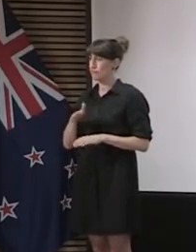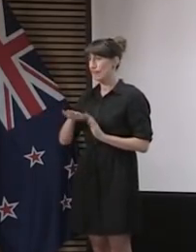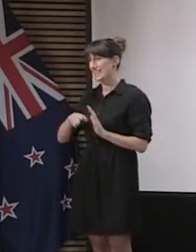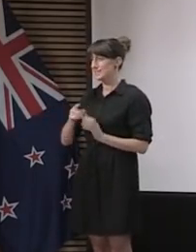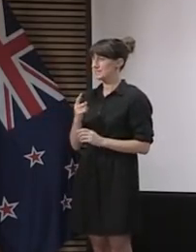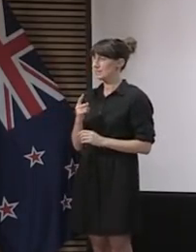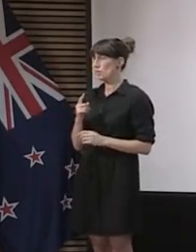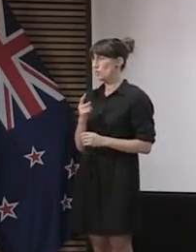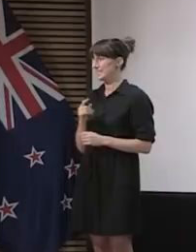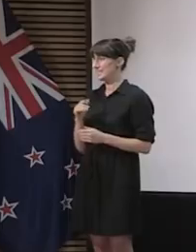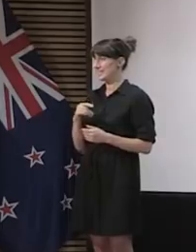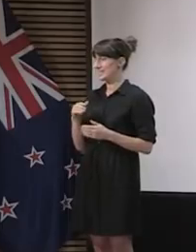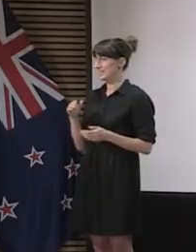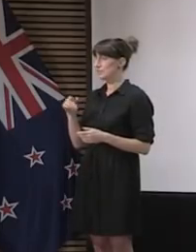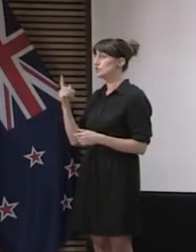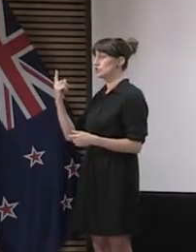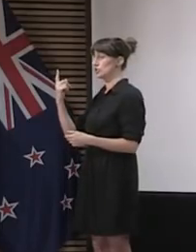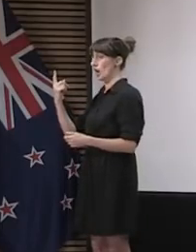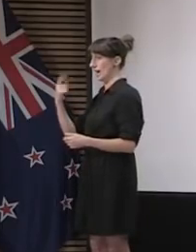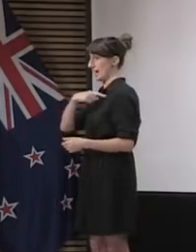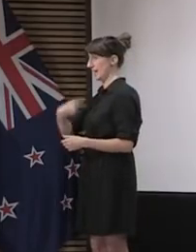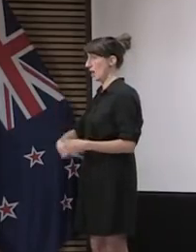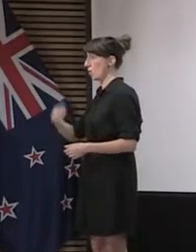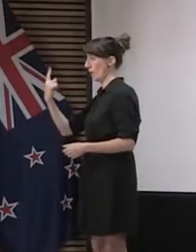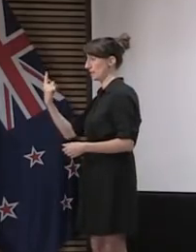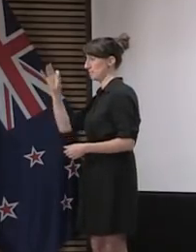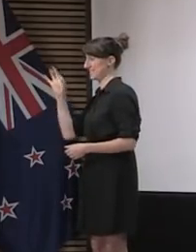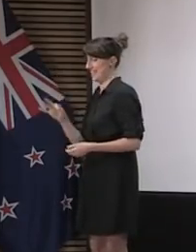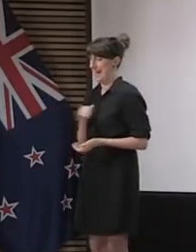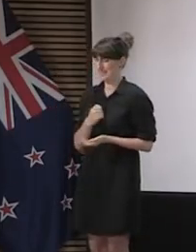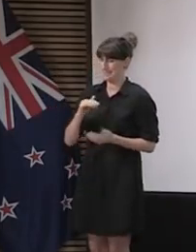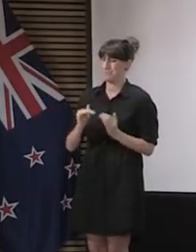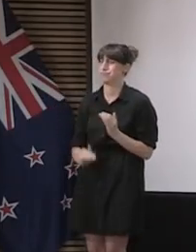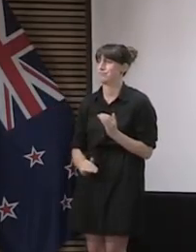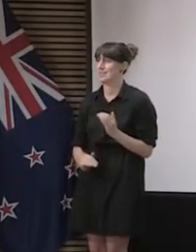And amedian age of hospitalisationof 59. Thank you everyone.